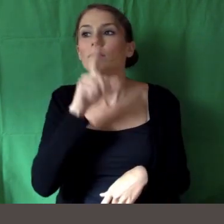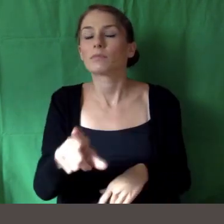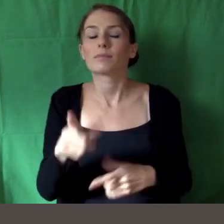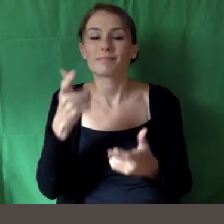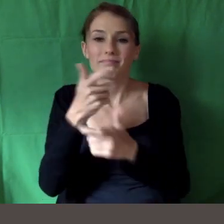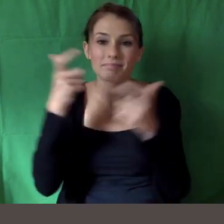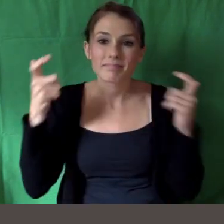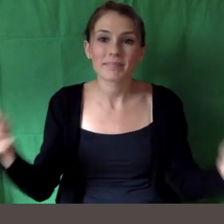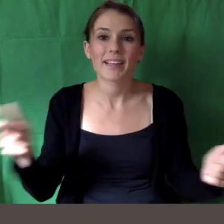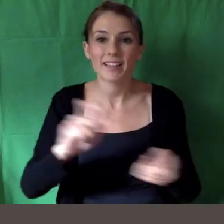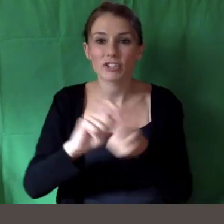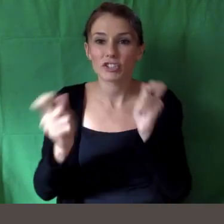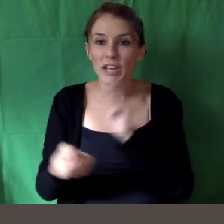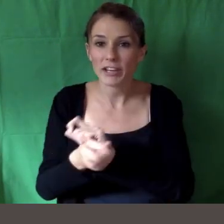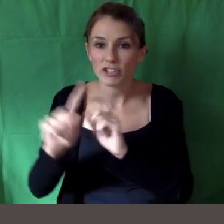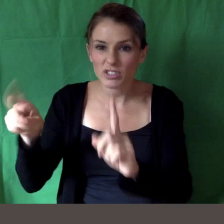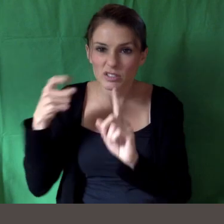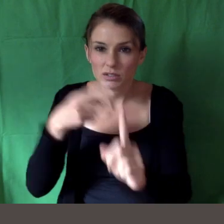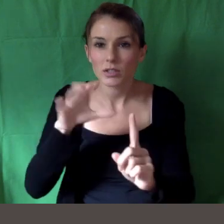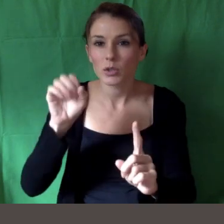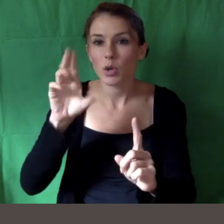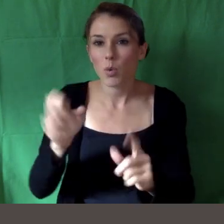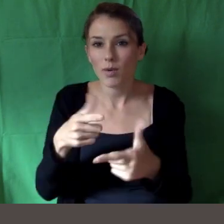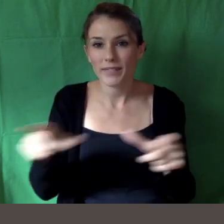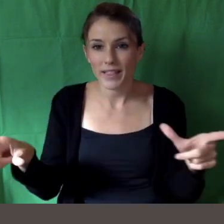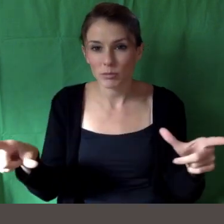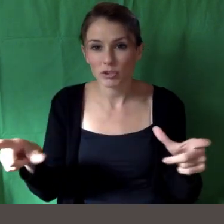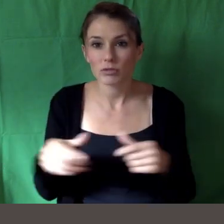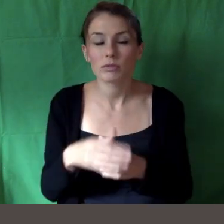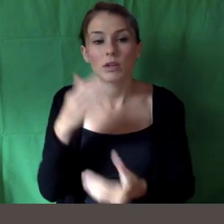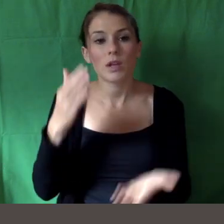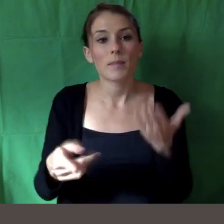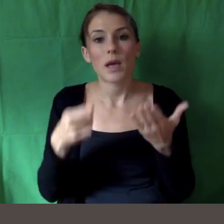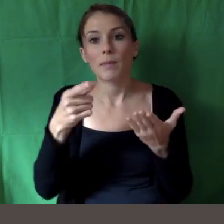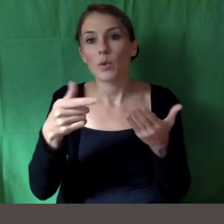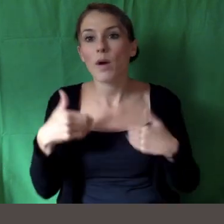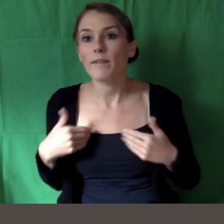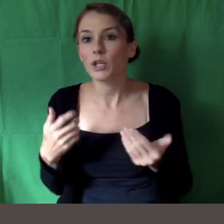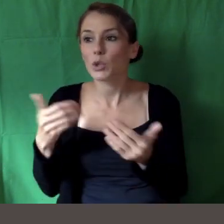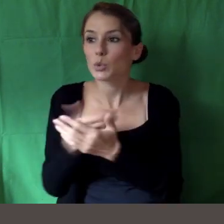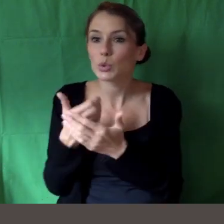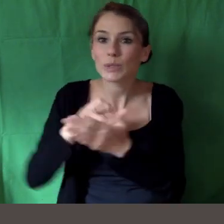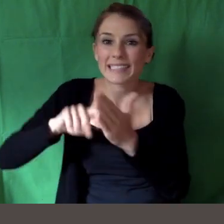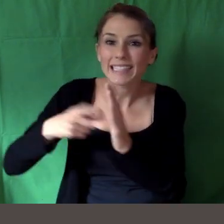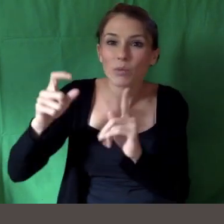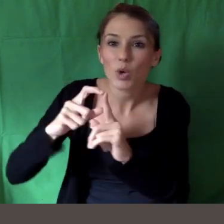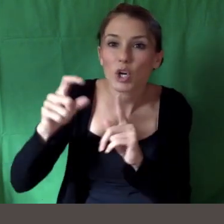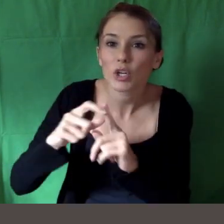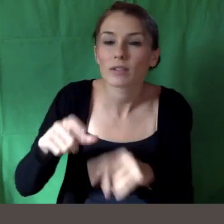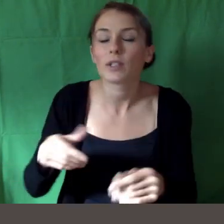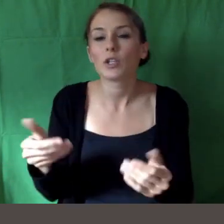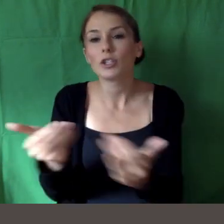changes to the core of the language. Maybe you get a new keyword, you get a new module, like something you're going to